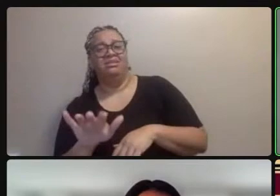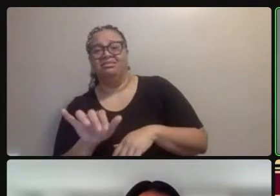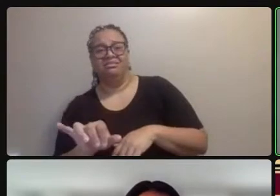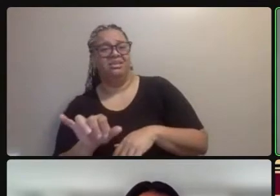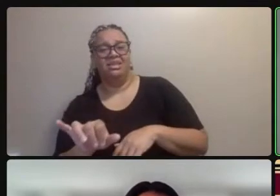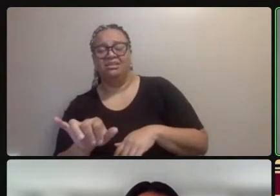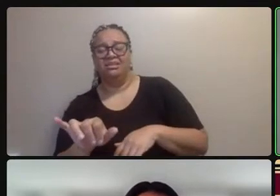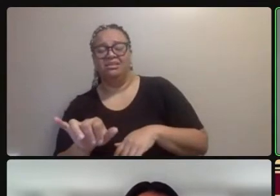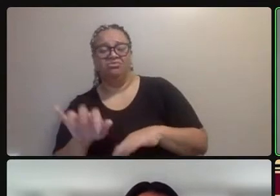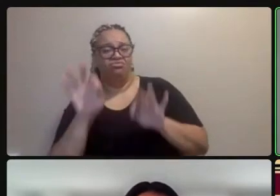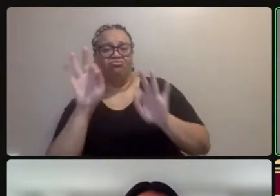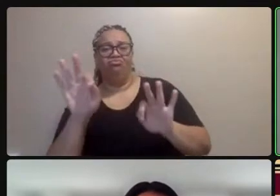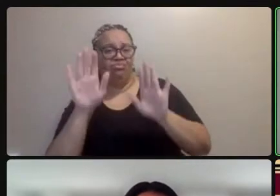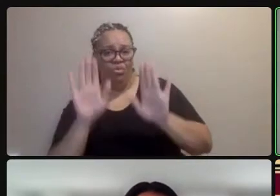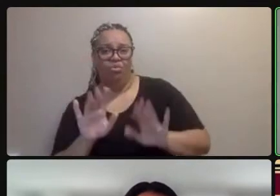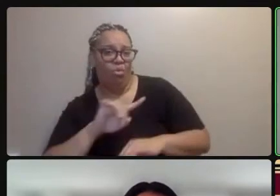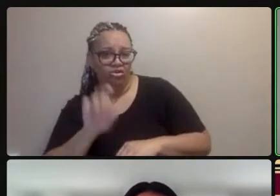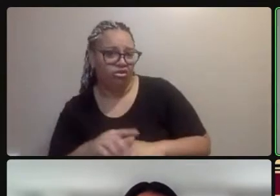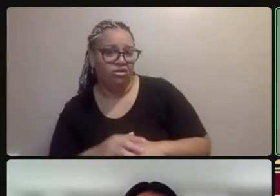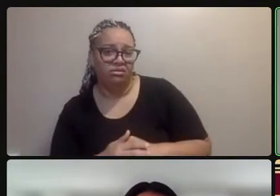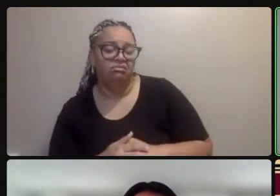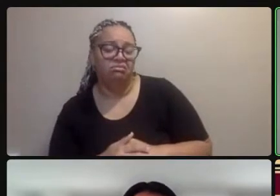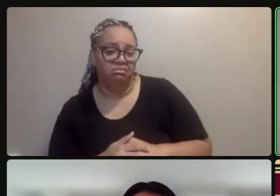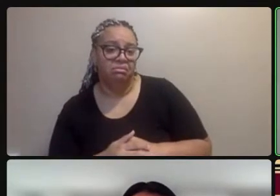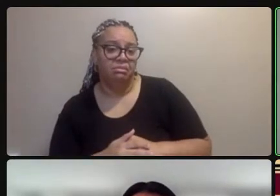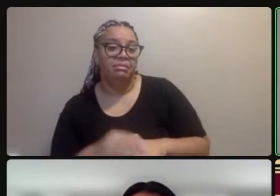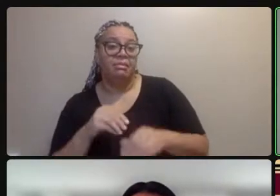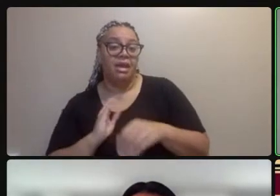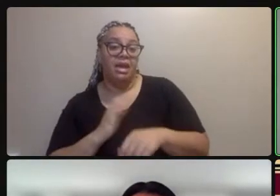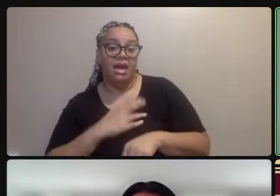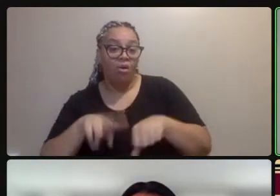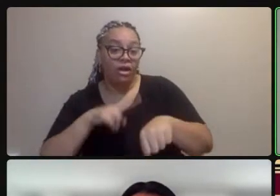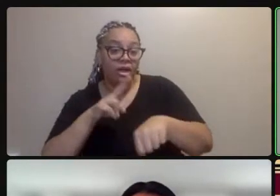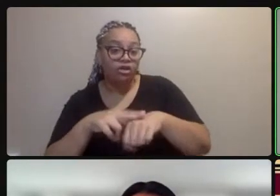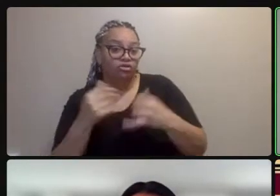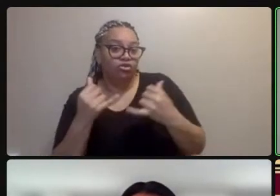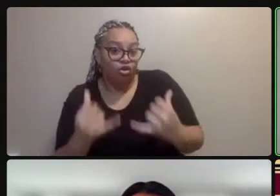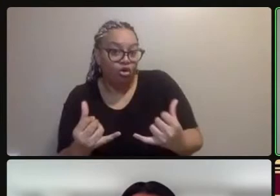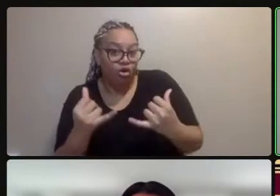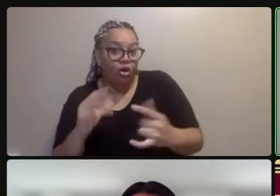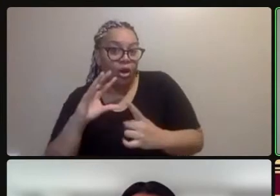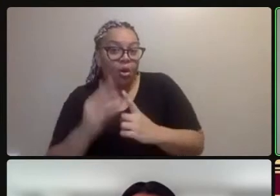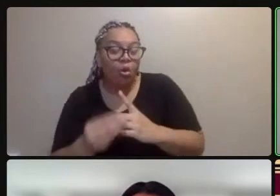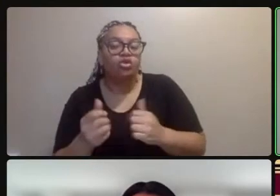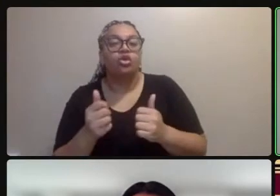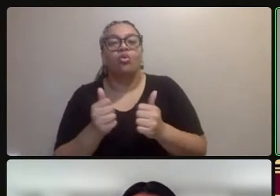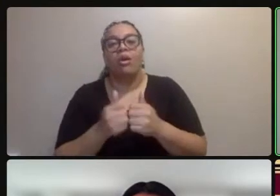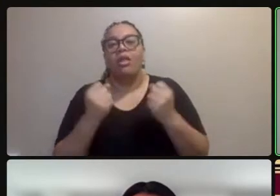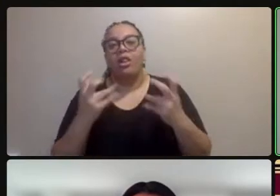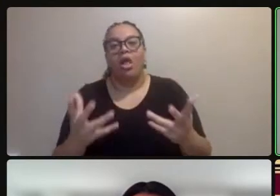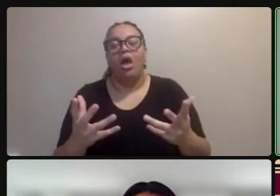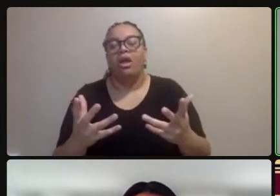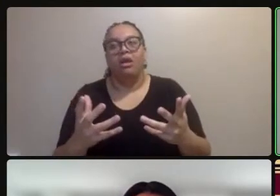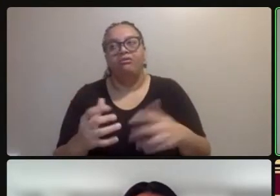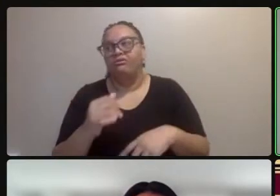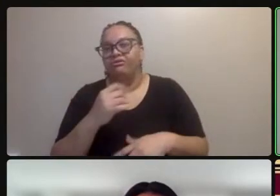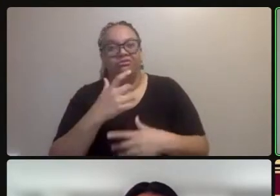TRAJECTORY? THAT'S AN EXCELLENT